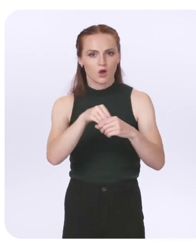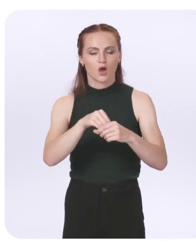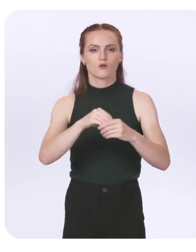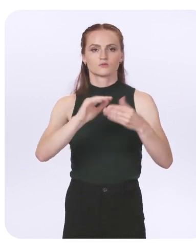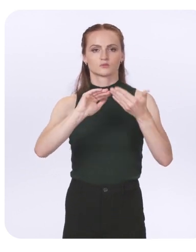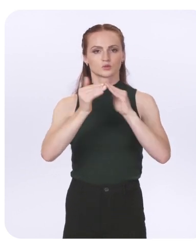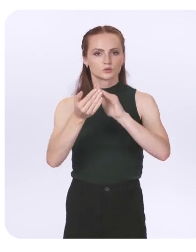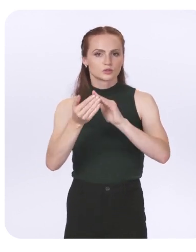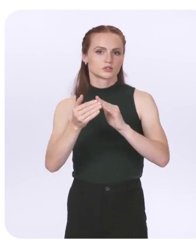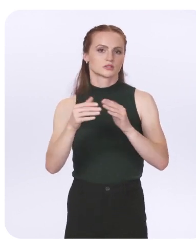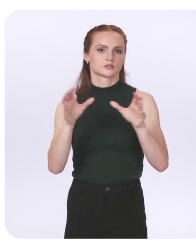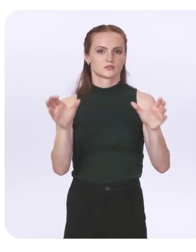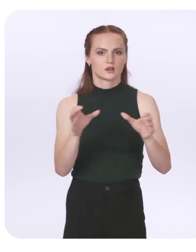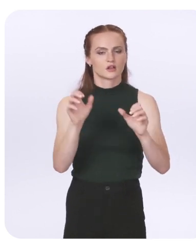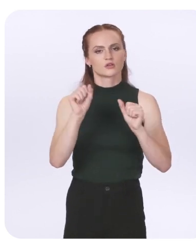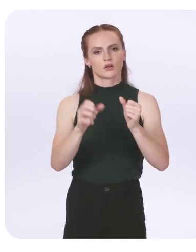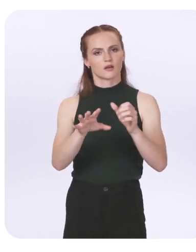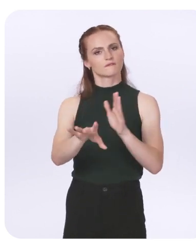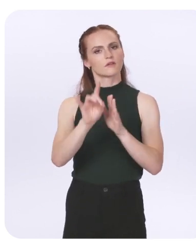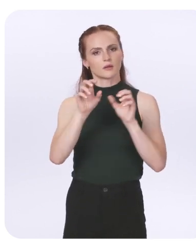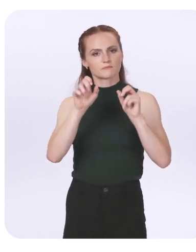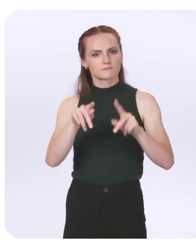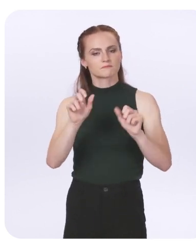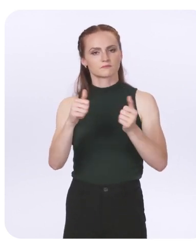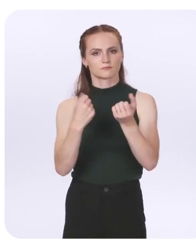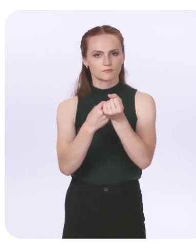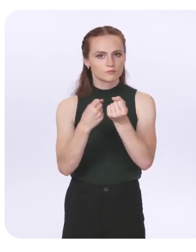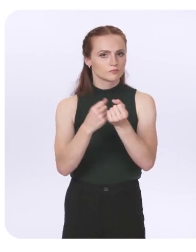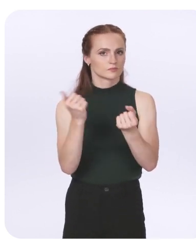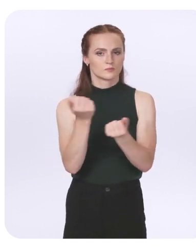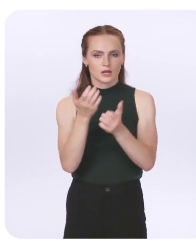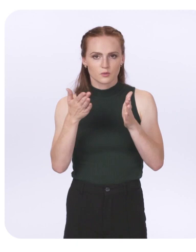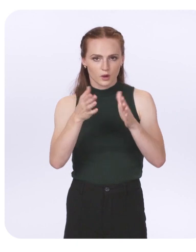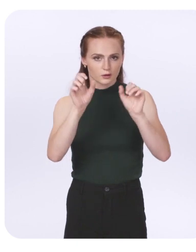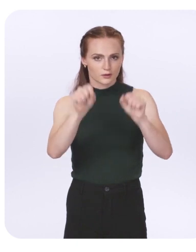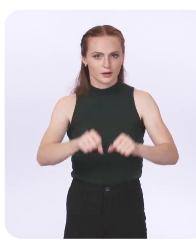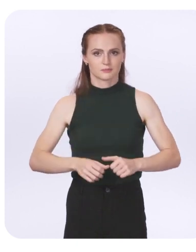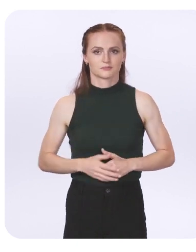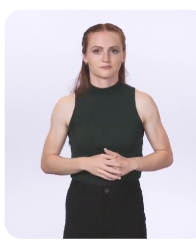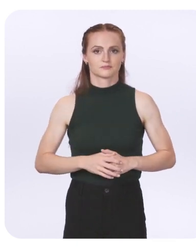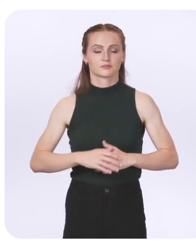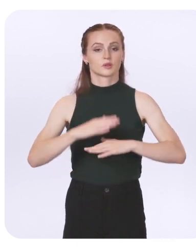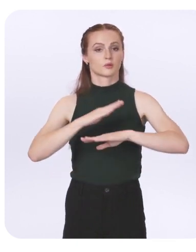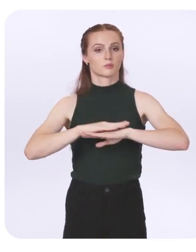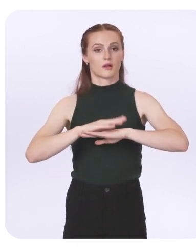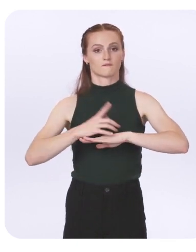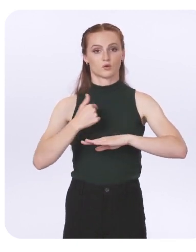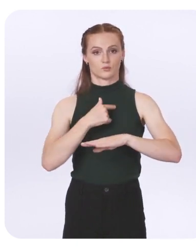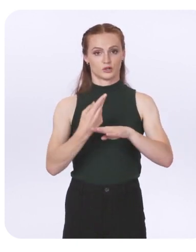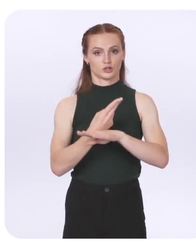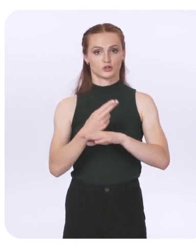and find ways to support them. And the platform we use for this is Discords.